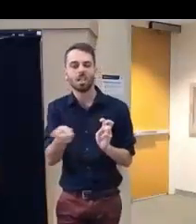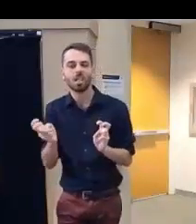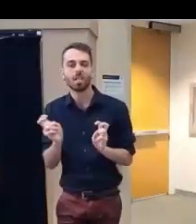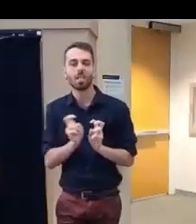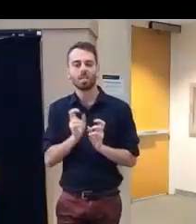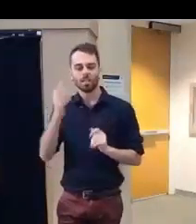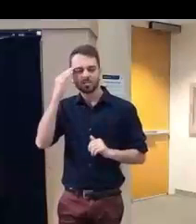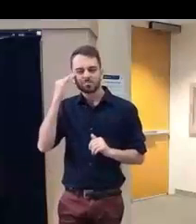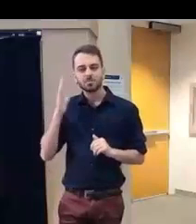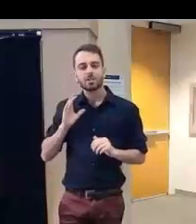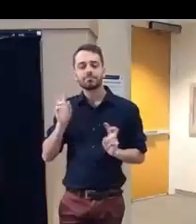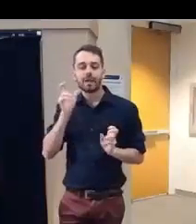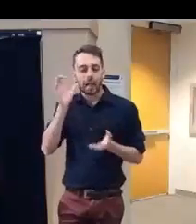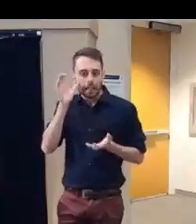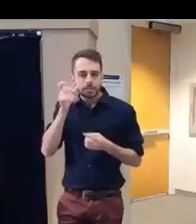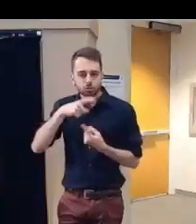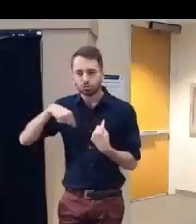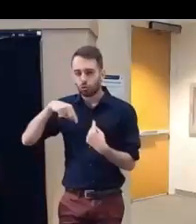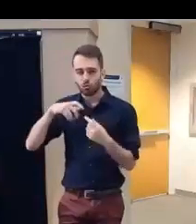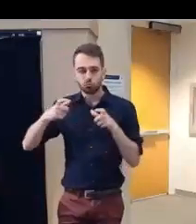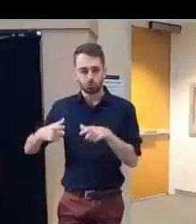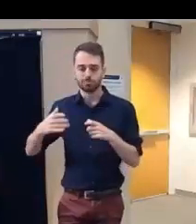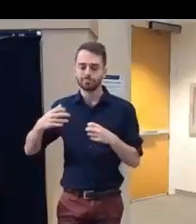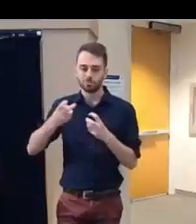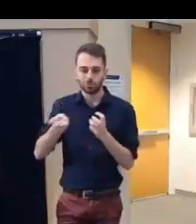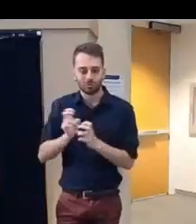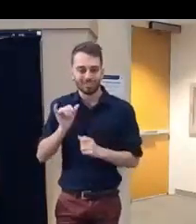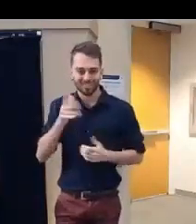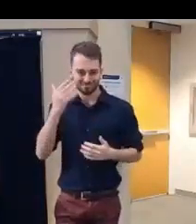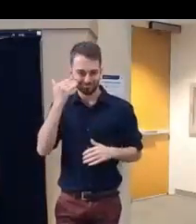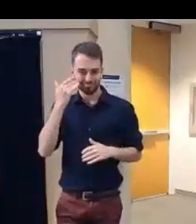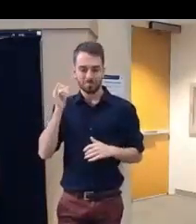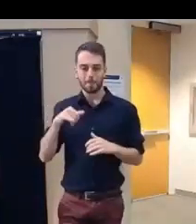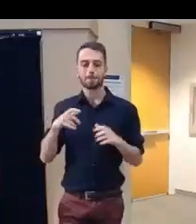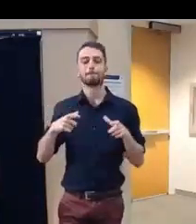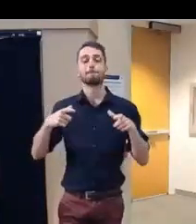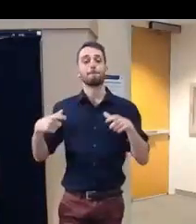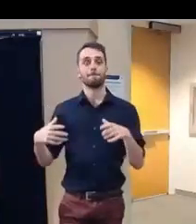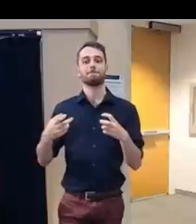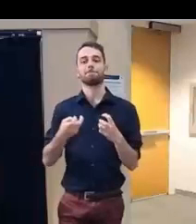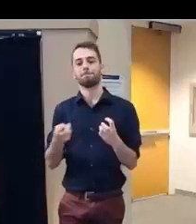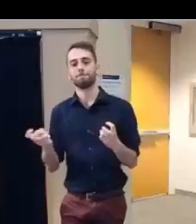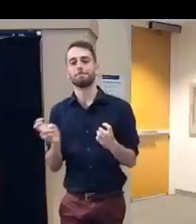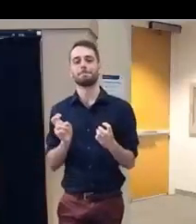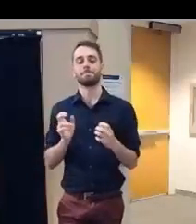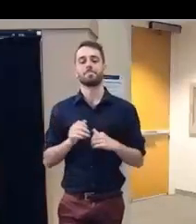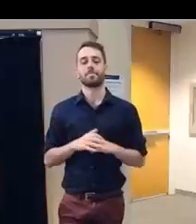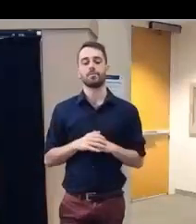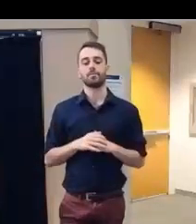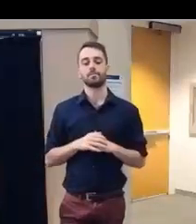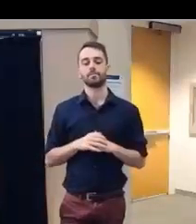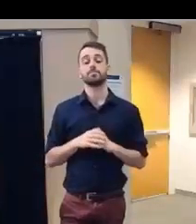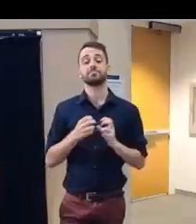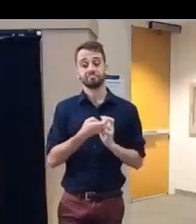those before so we have around where our trainees uh share a reflection that they had about the